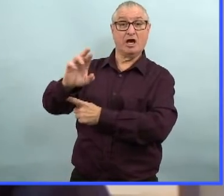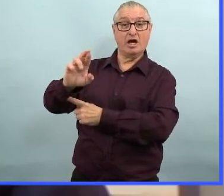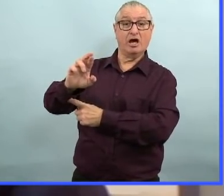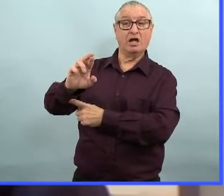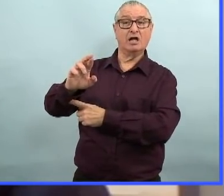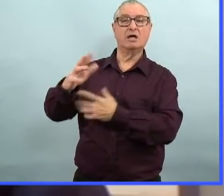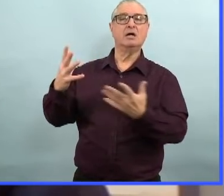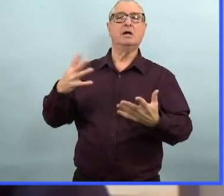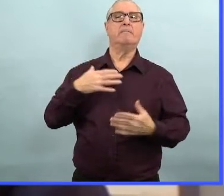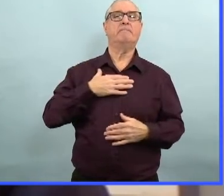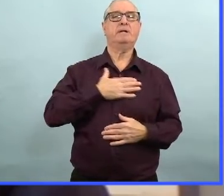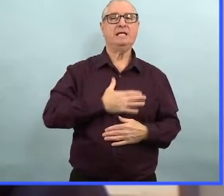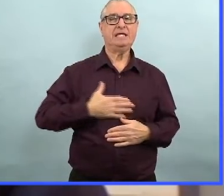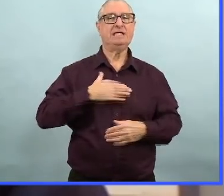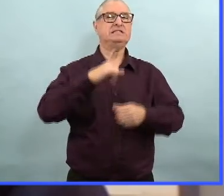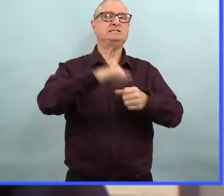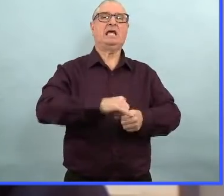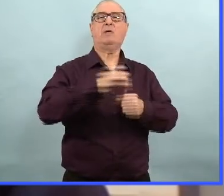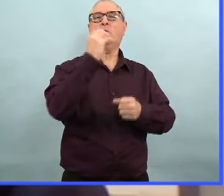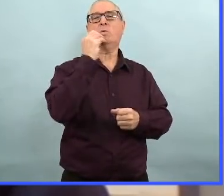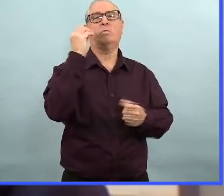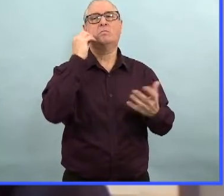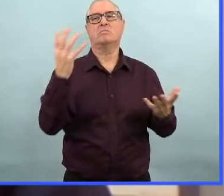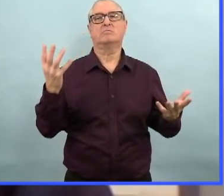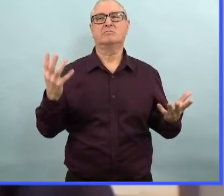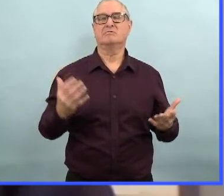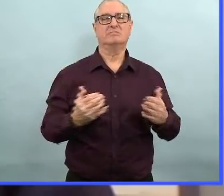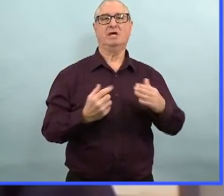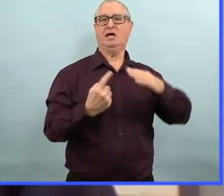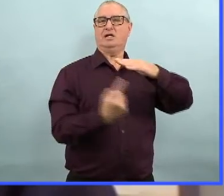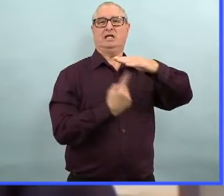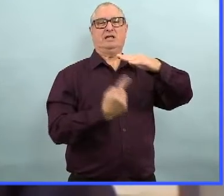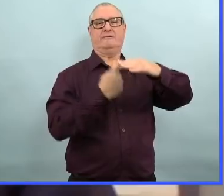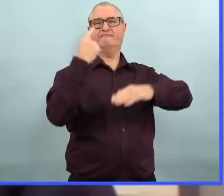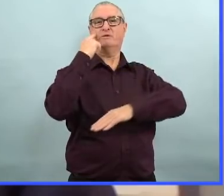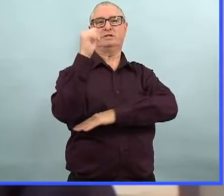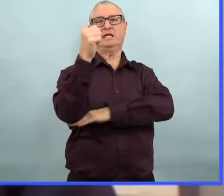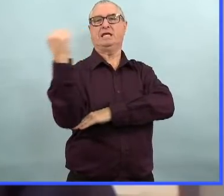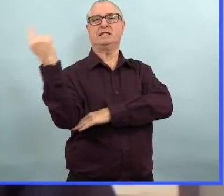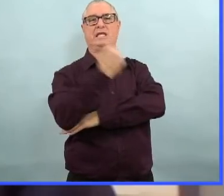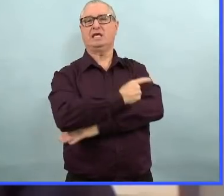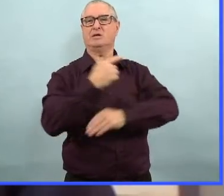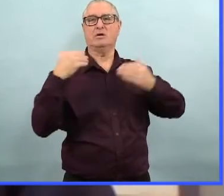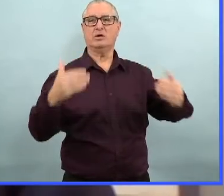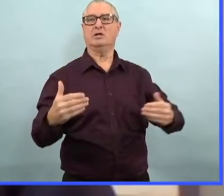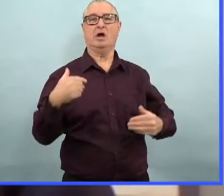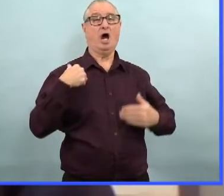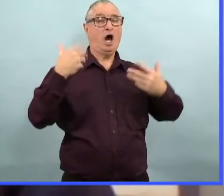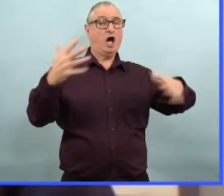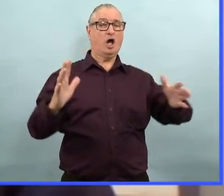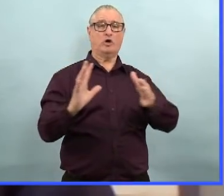can also just uh be at home and isolate so a number of things uh have been uh undertaken